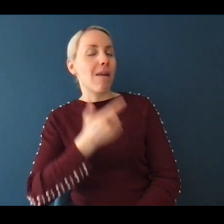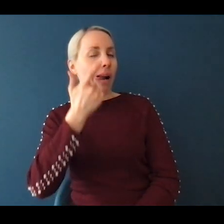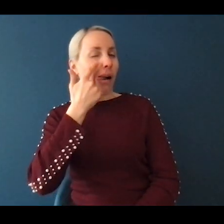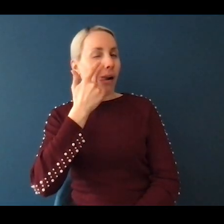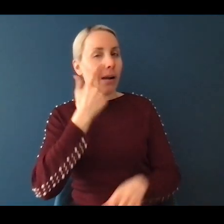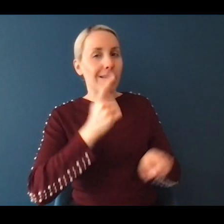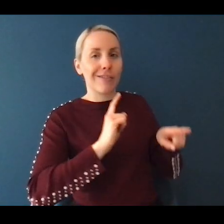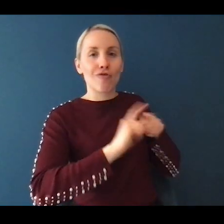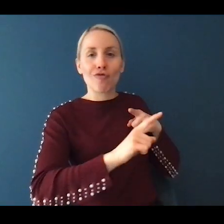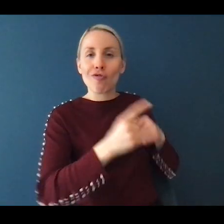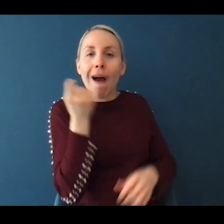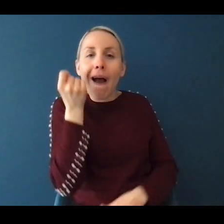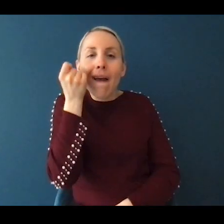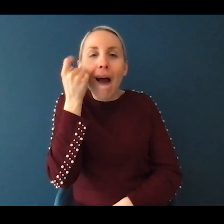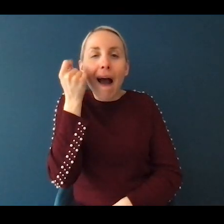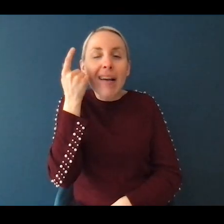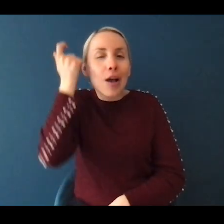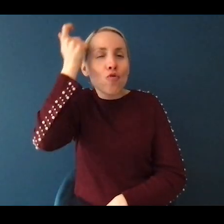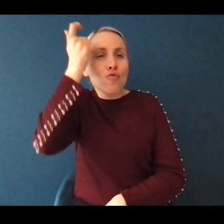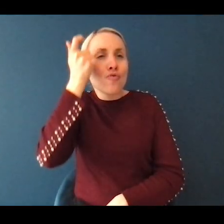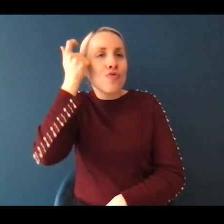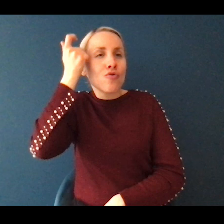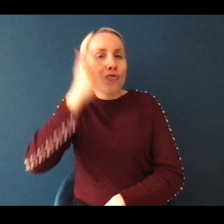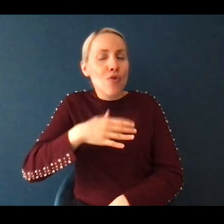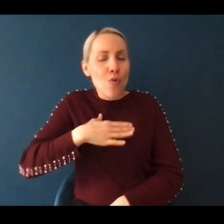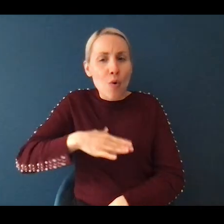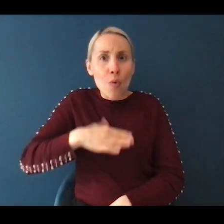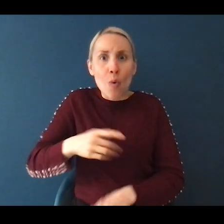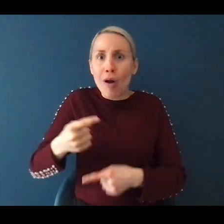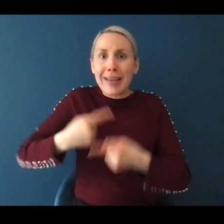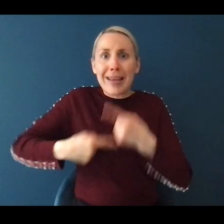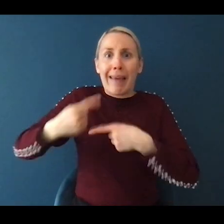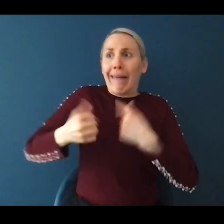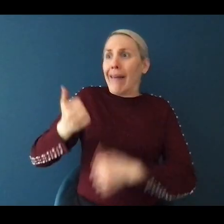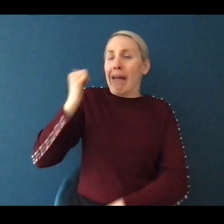out some ideas that I had been thinking about doing for years even with previous bodies